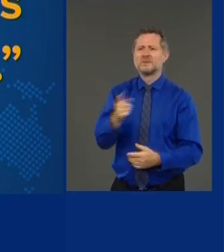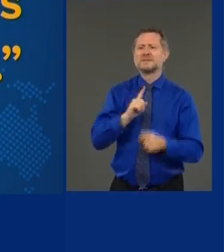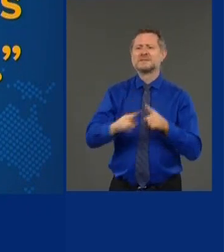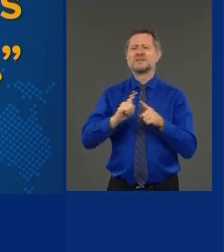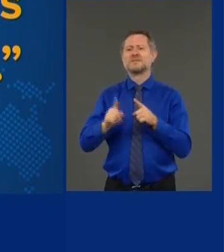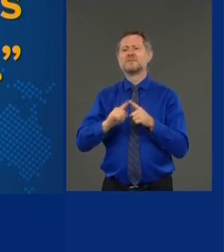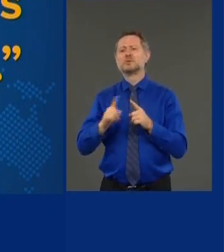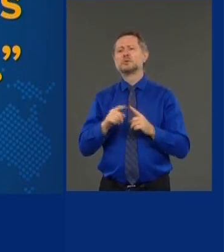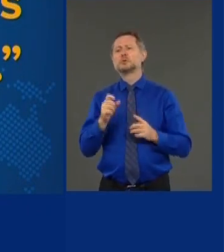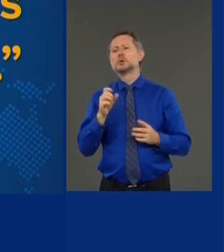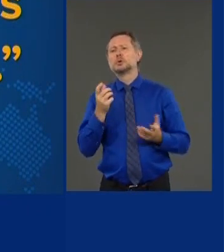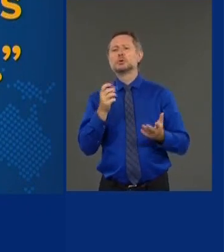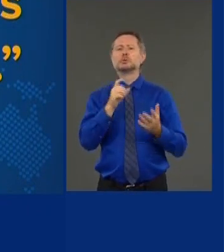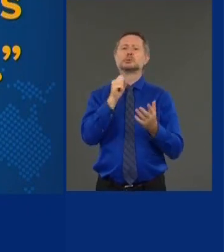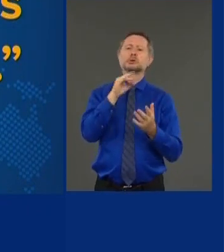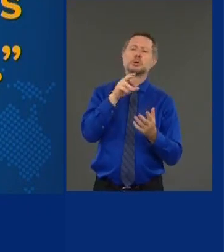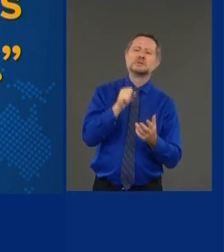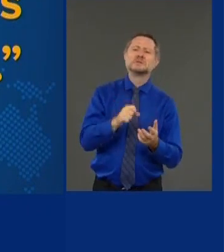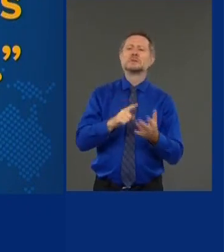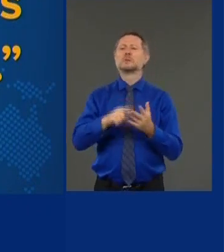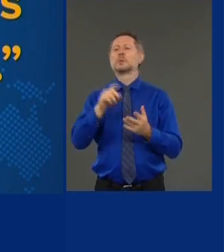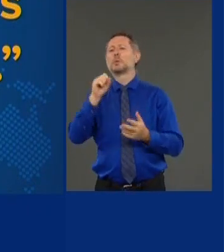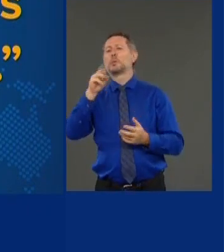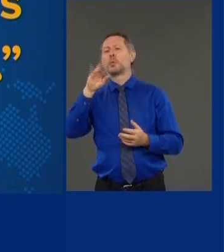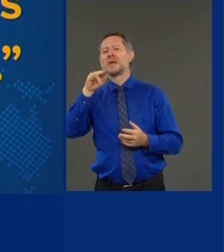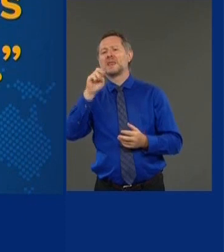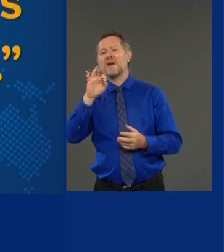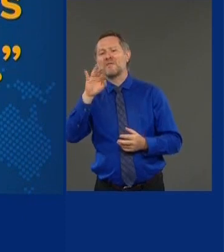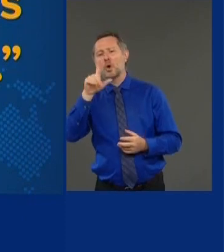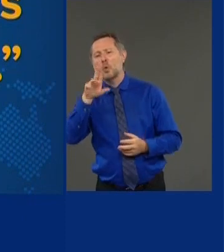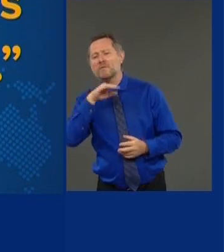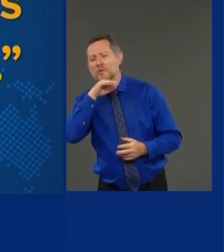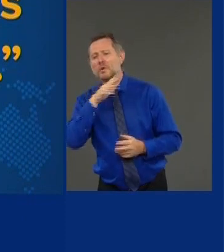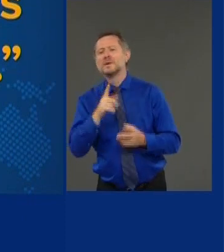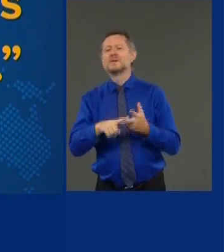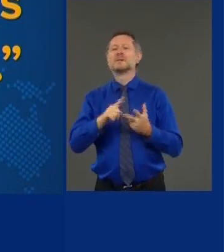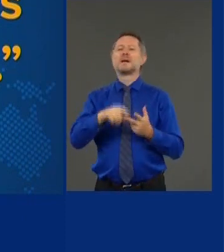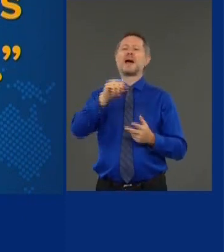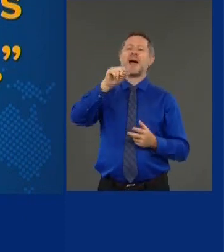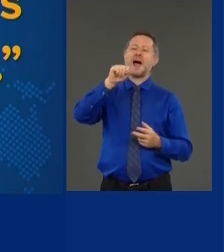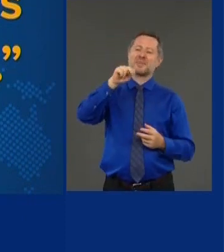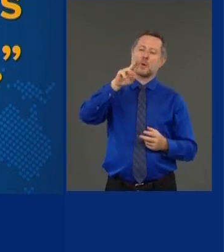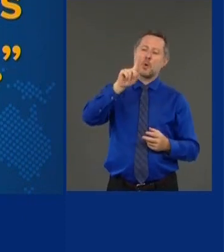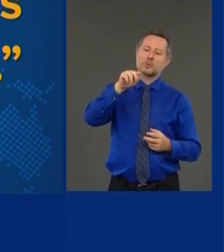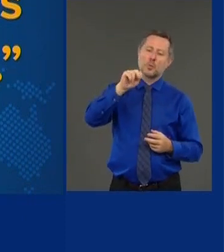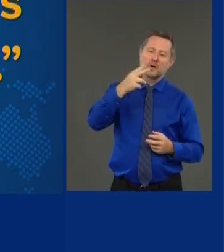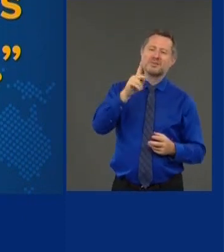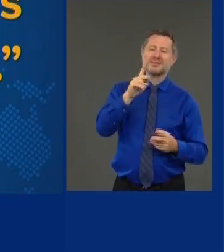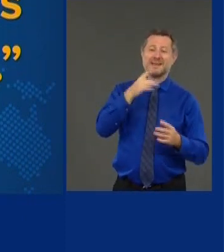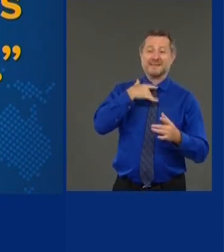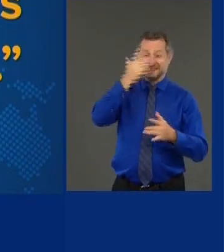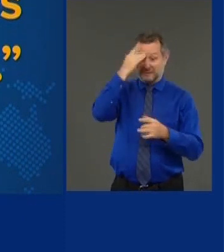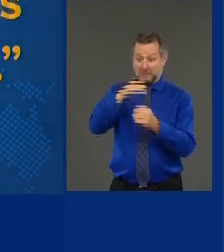LEARNED IN CHINA. THAT'S WHAT WE SHOULD HAVE